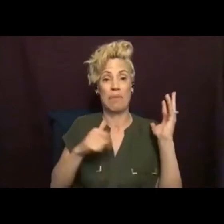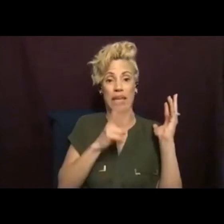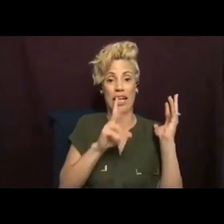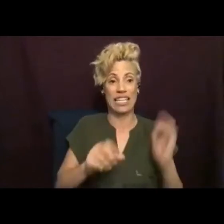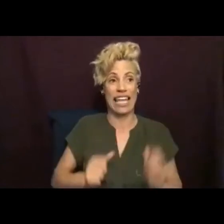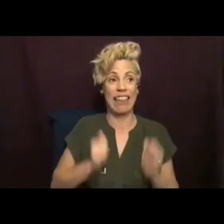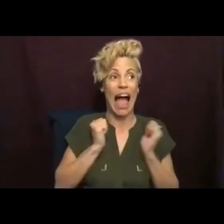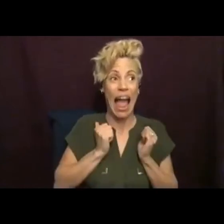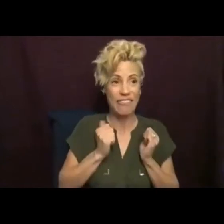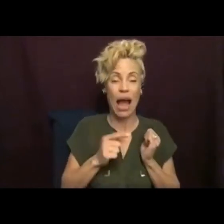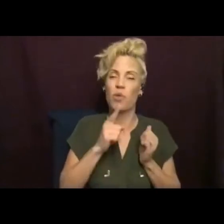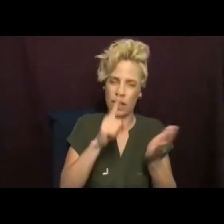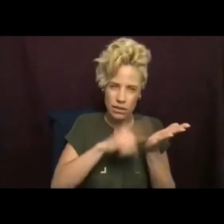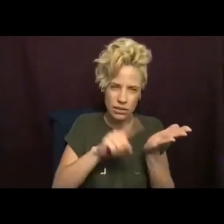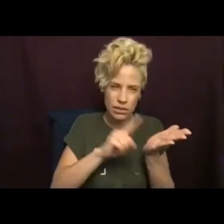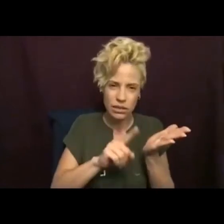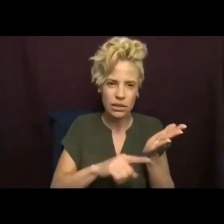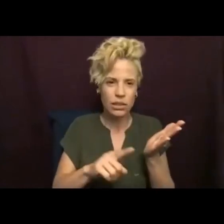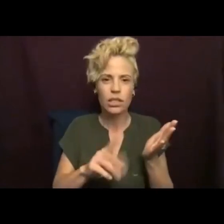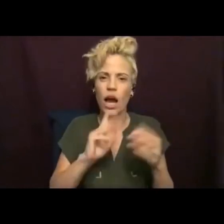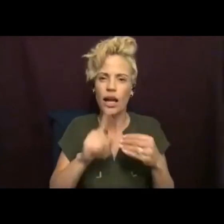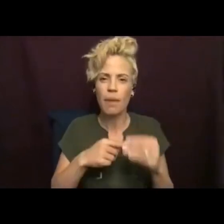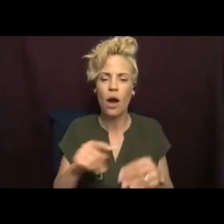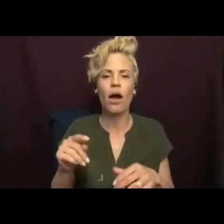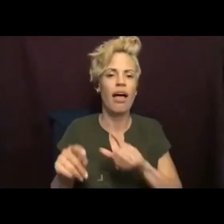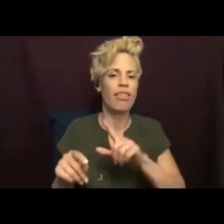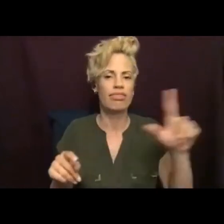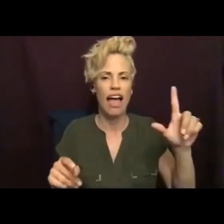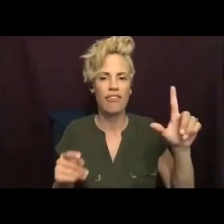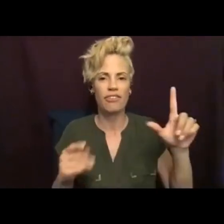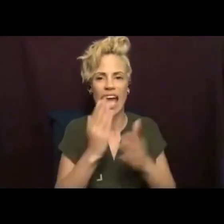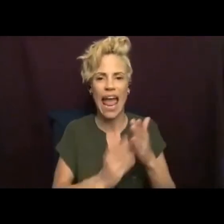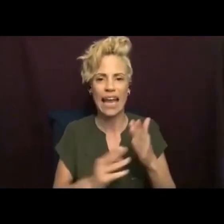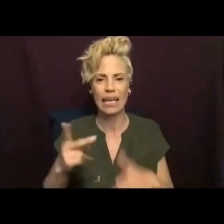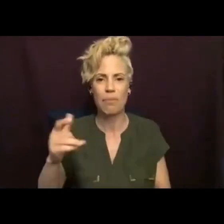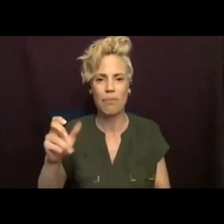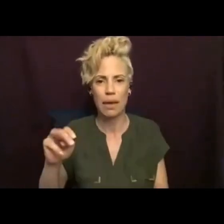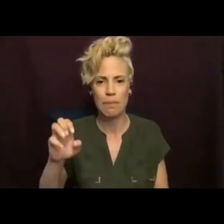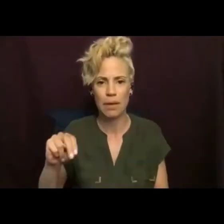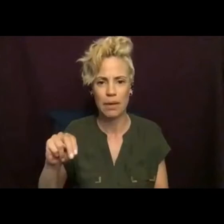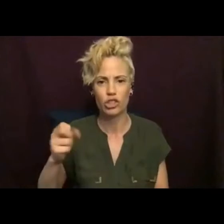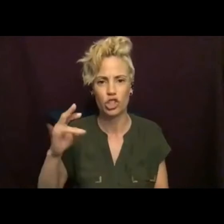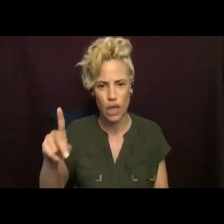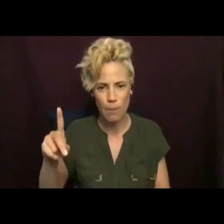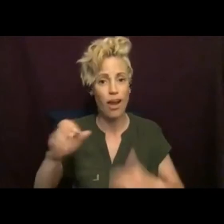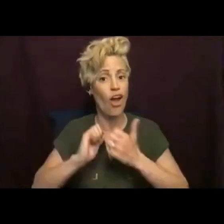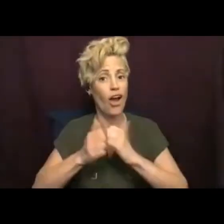looking at a left-handed penmanship contest from the Civil War where essentially a bunch of guys